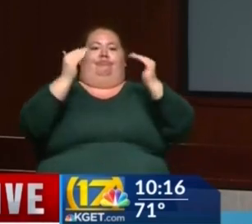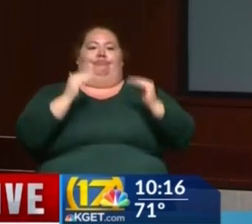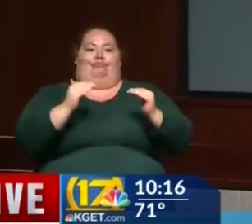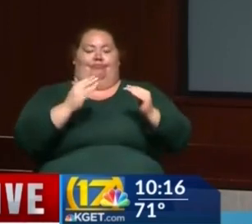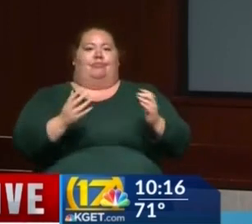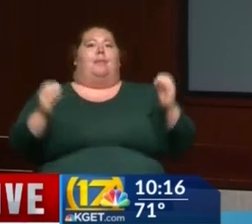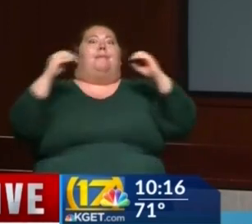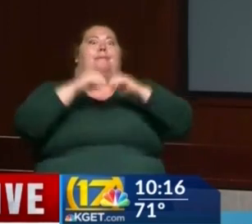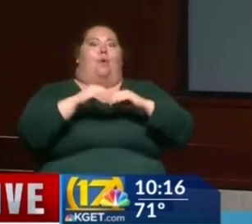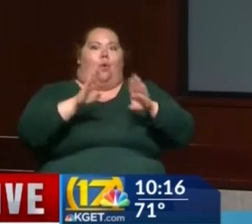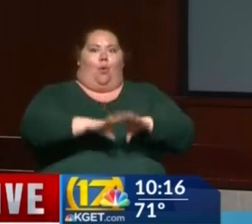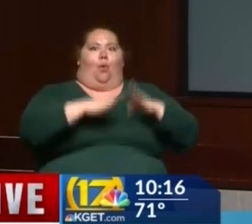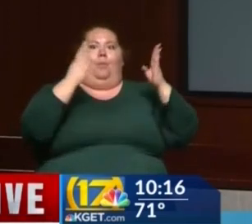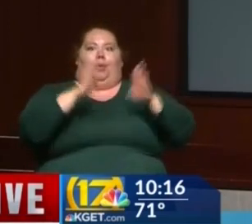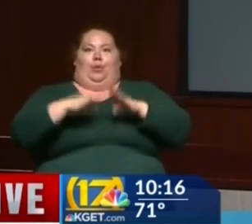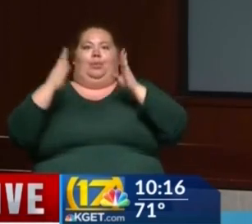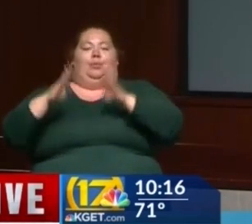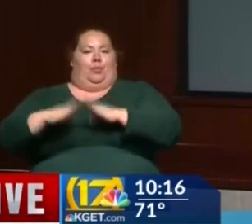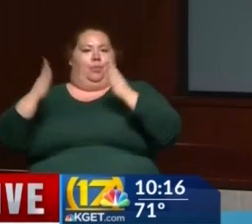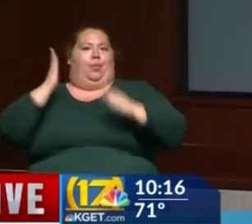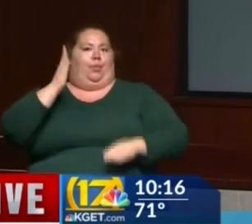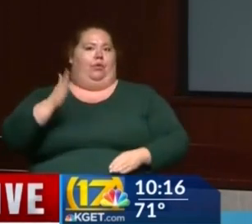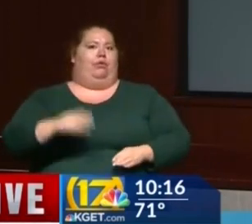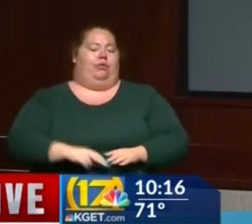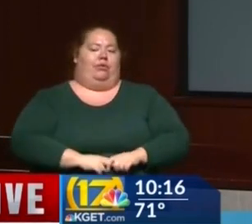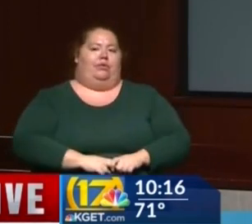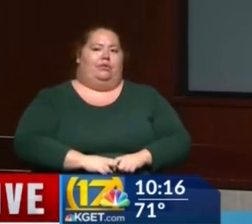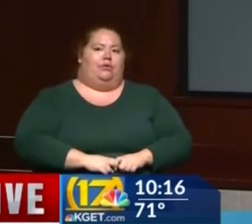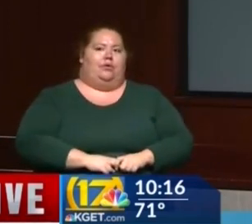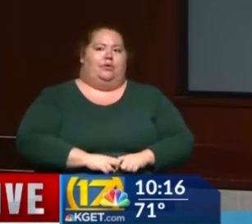THE NEXT TIER WHICH IS THE ORANGE TEAR WHICH PROVIDES FOR